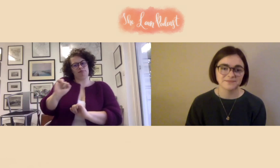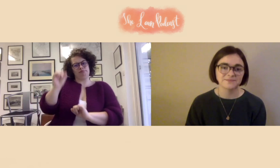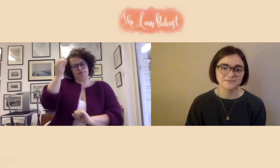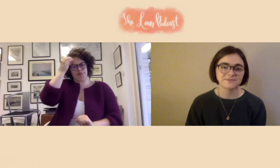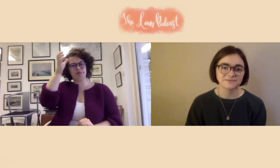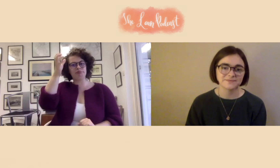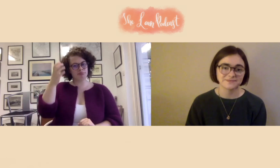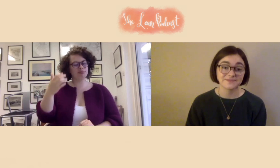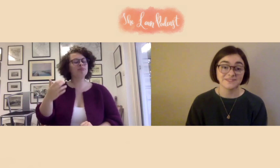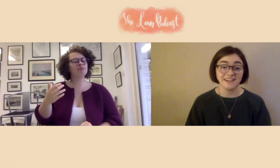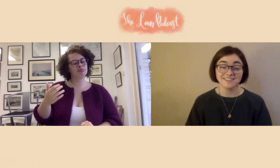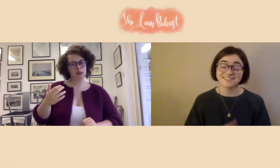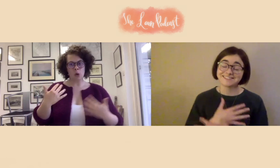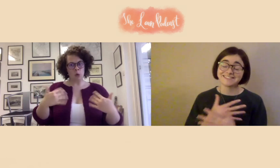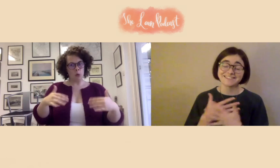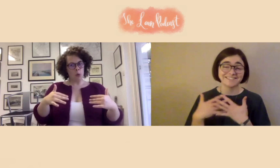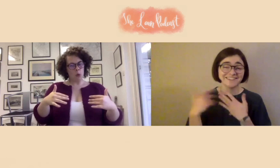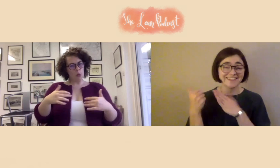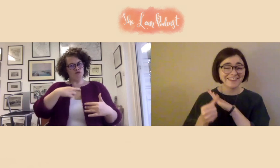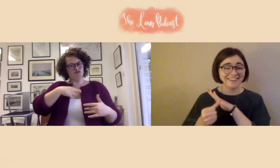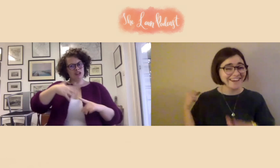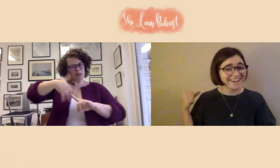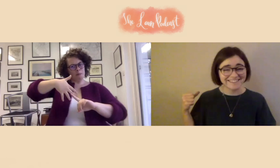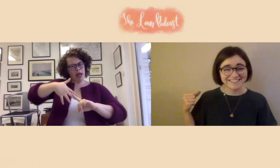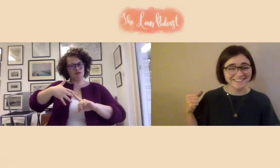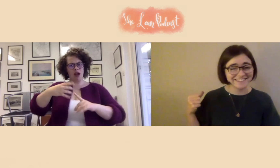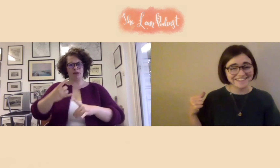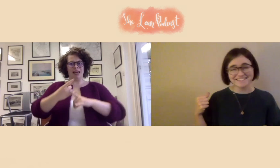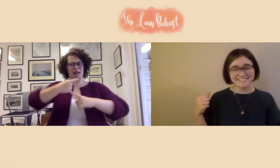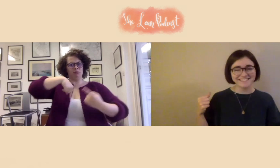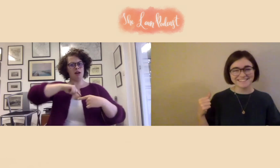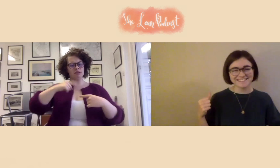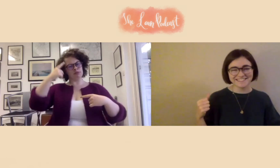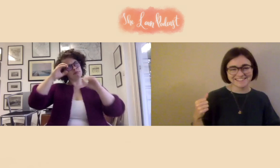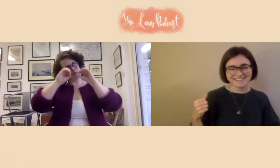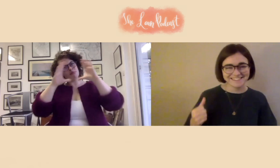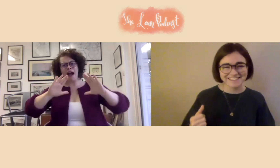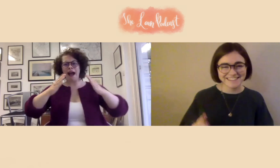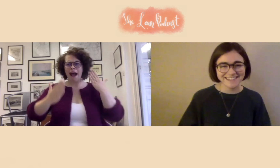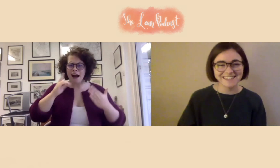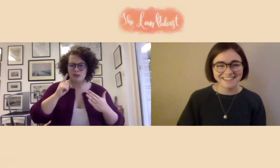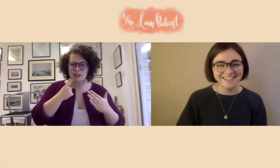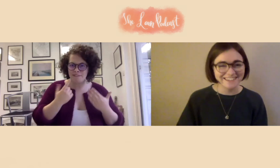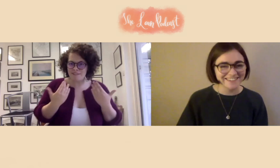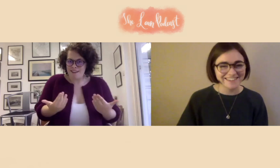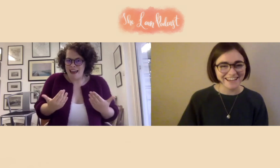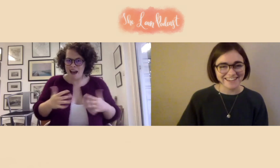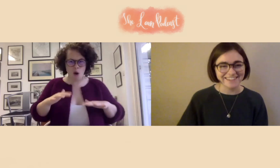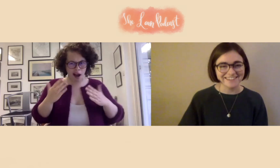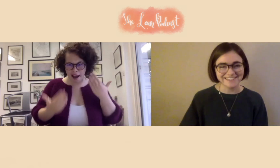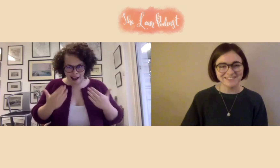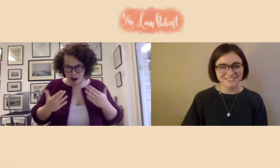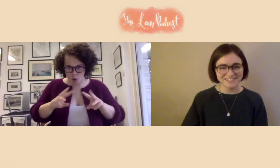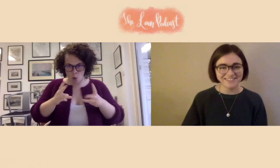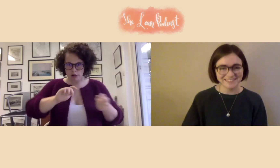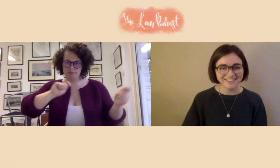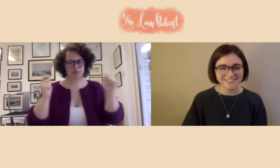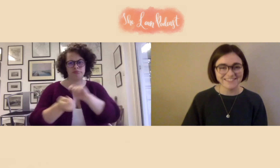So, really her background leans very nicely into what we want to discuss here like how we've all adopted considering the changes